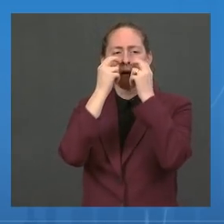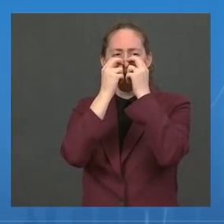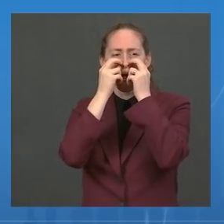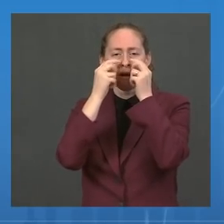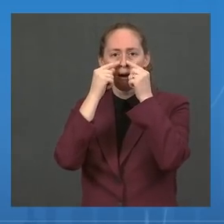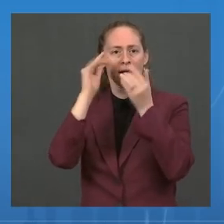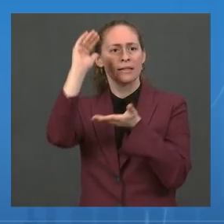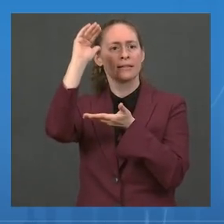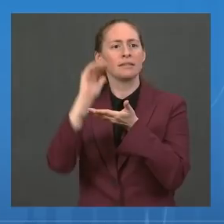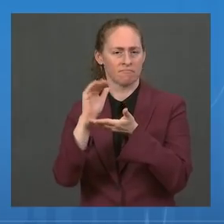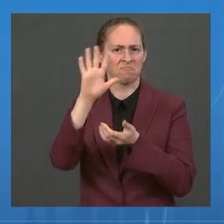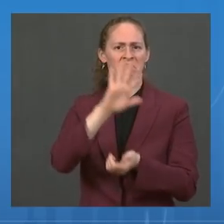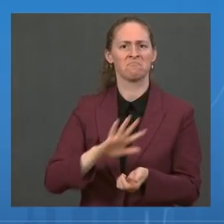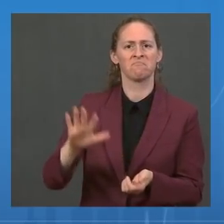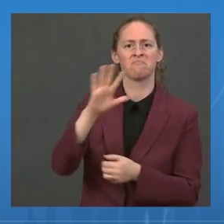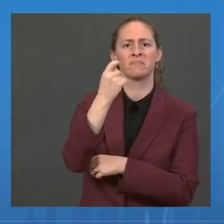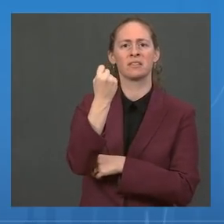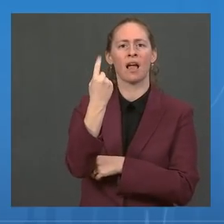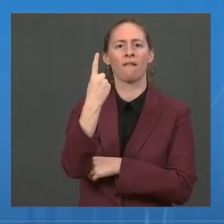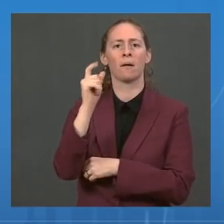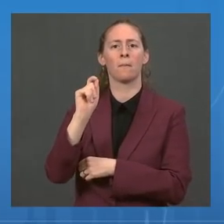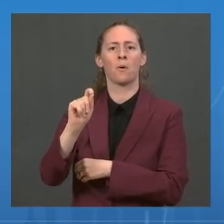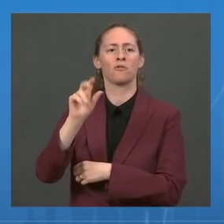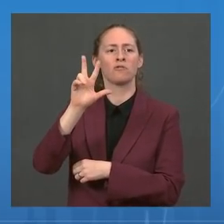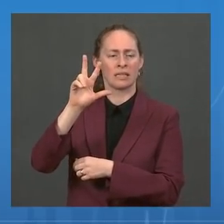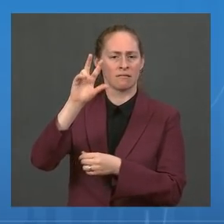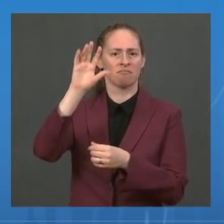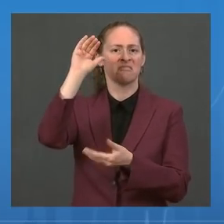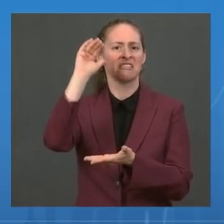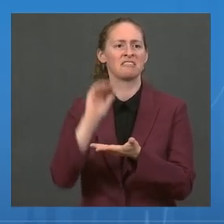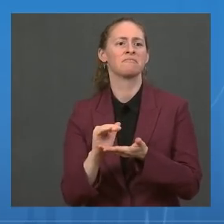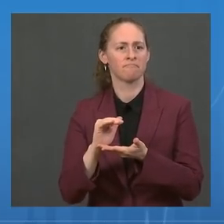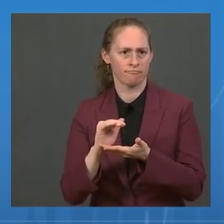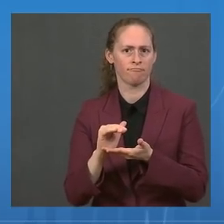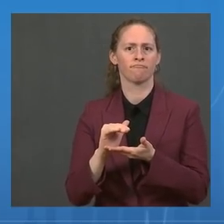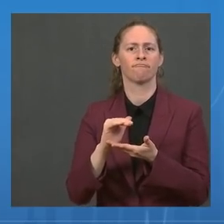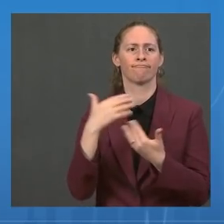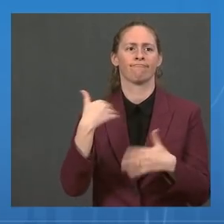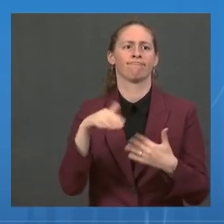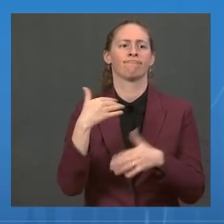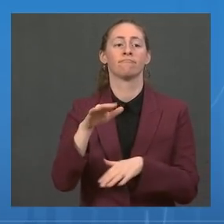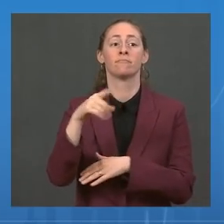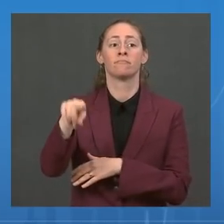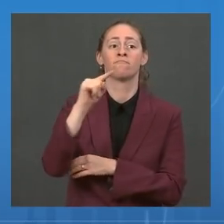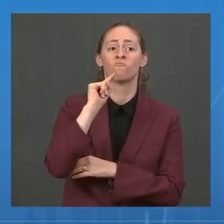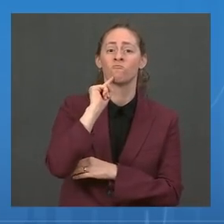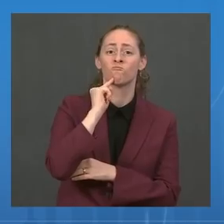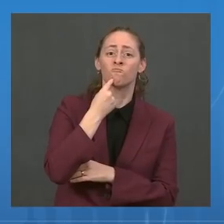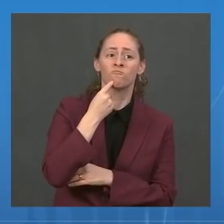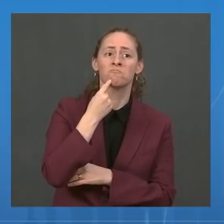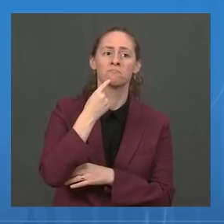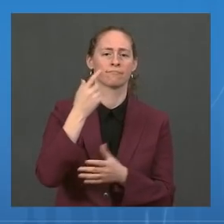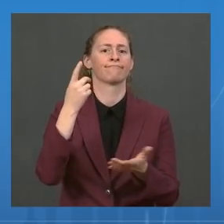and the rate of severe illness lower by a factor of 19.5. Next slide.